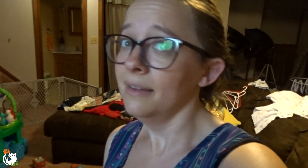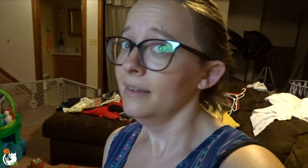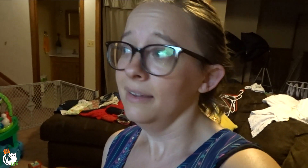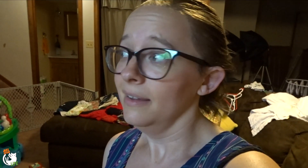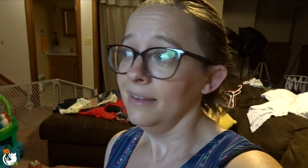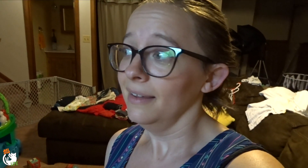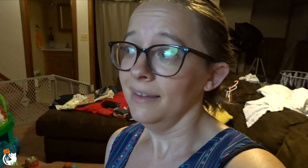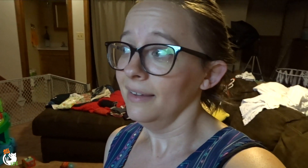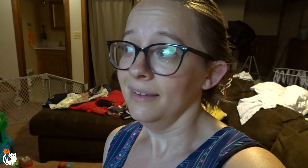Mmm, no.